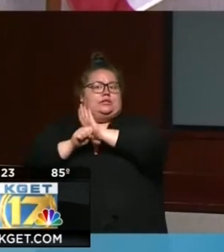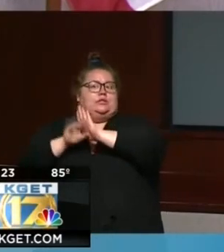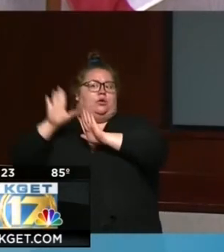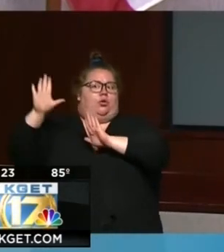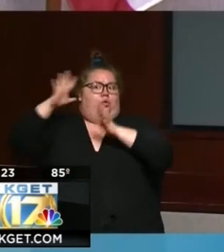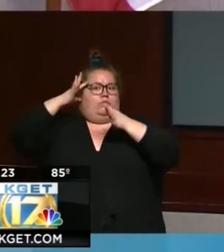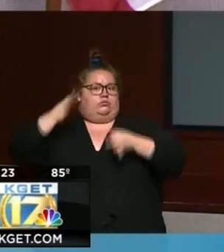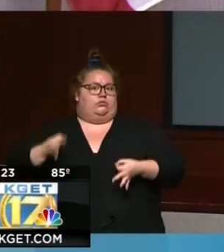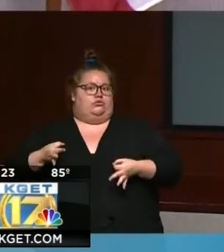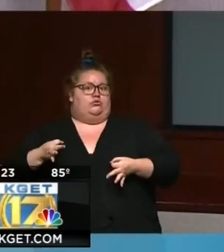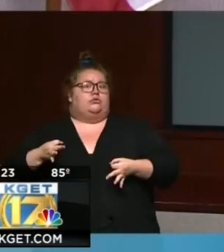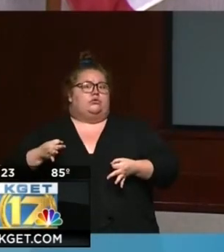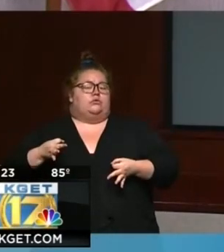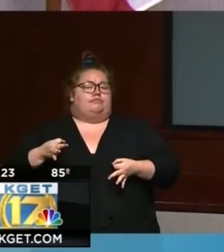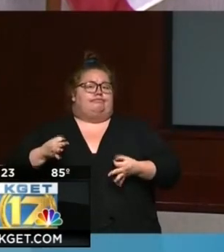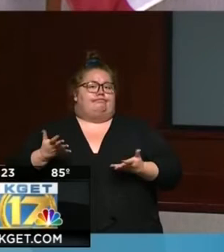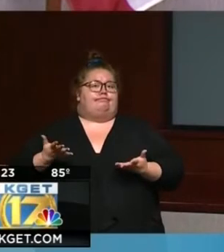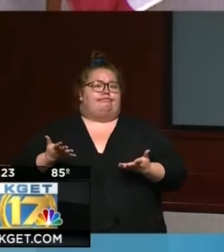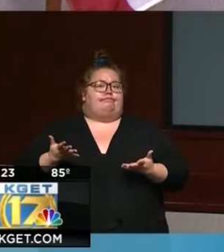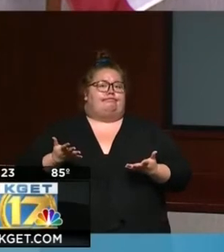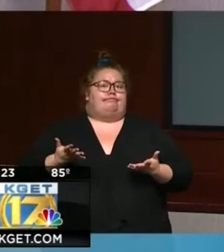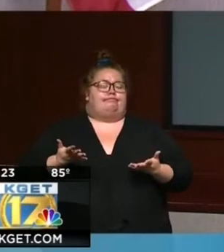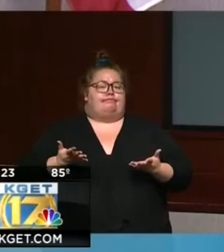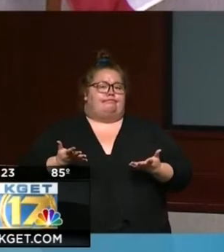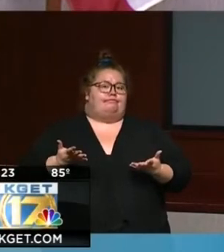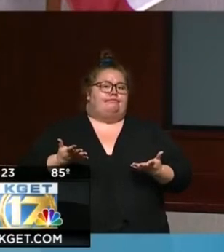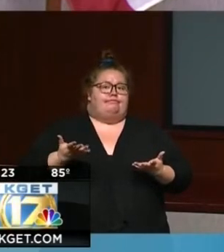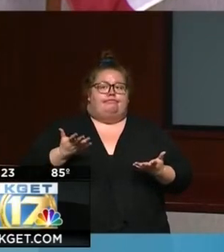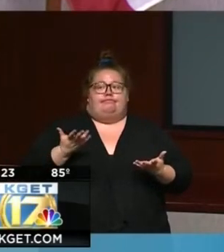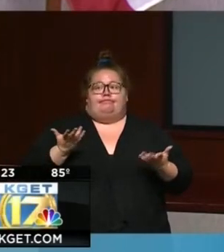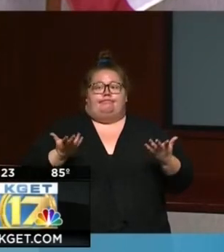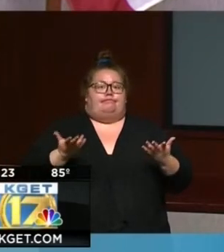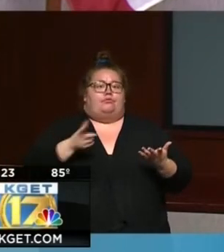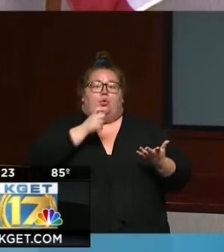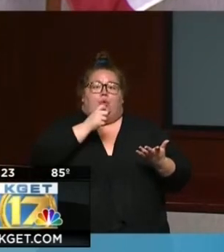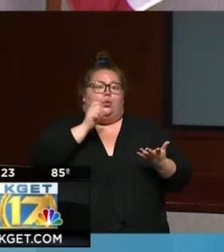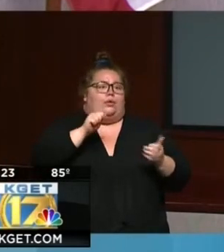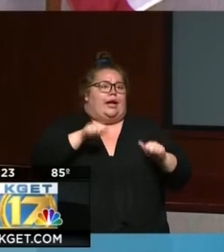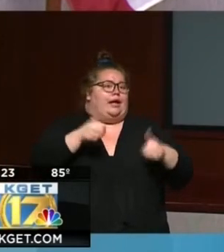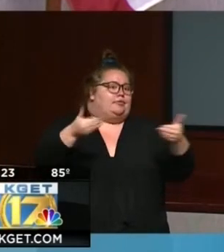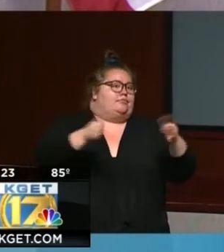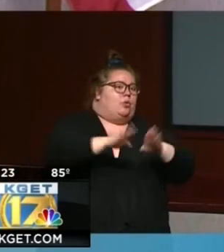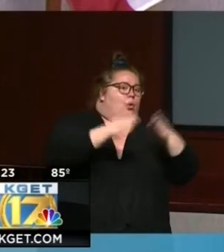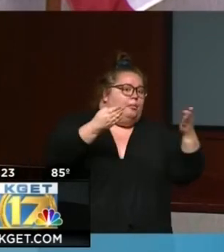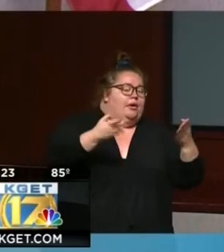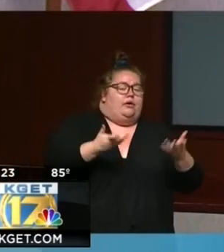ANOTHER LOOK AT THE DATA. AND THE STATE WILL MAKE A